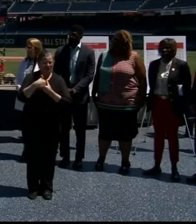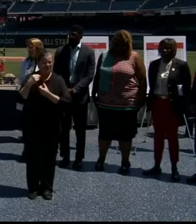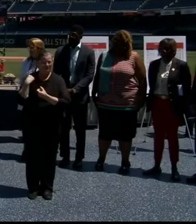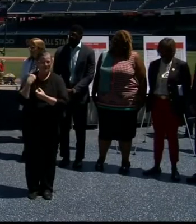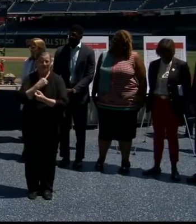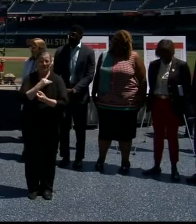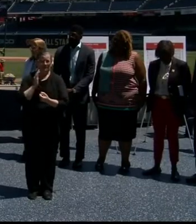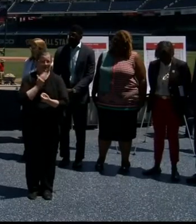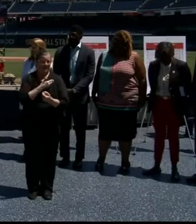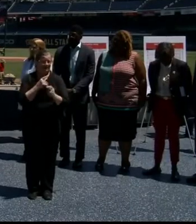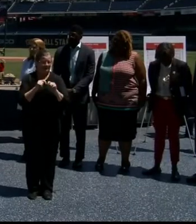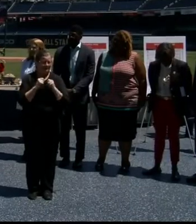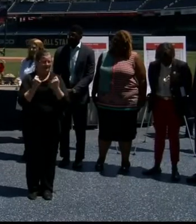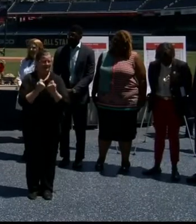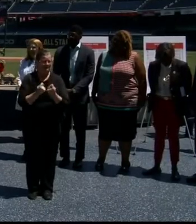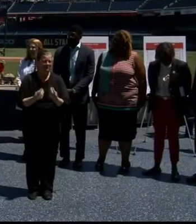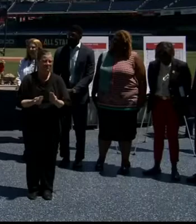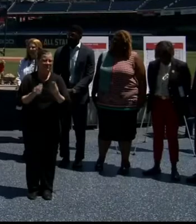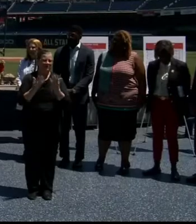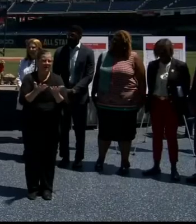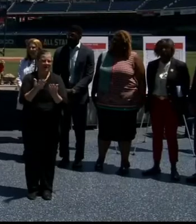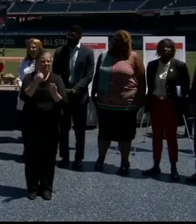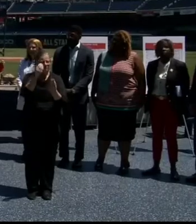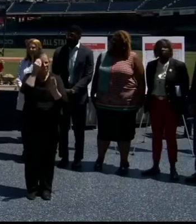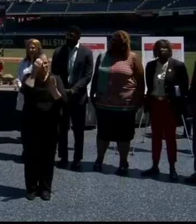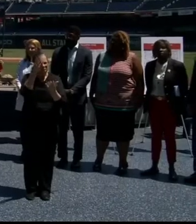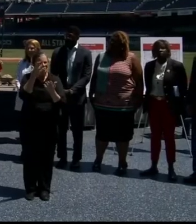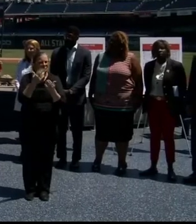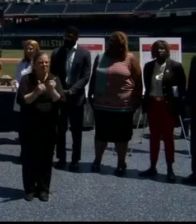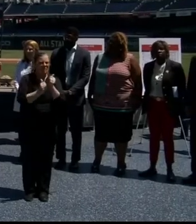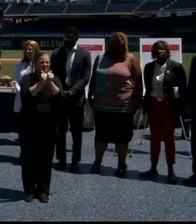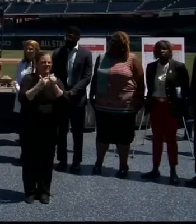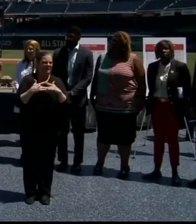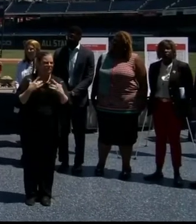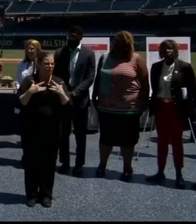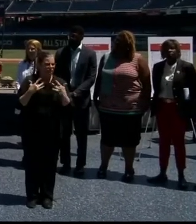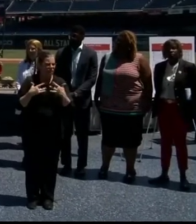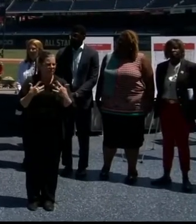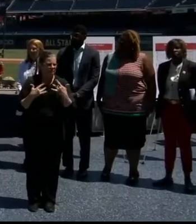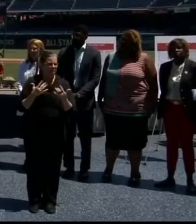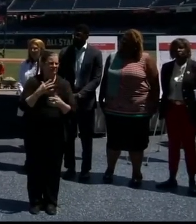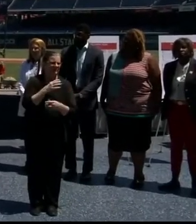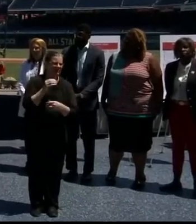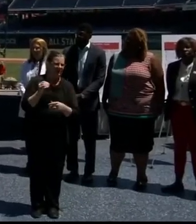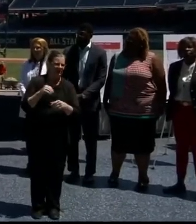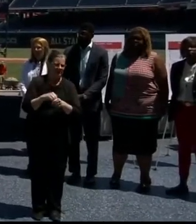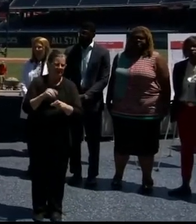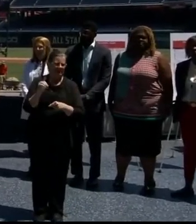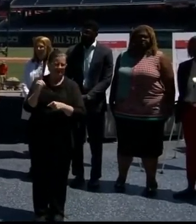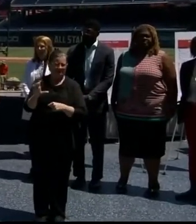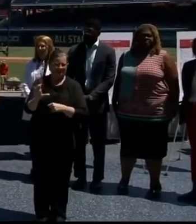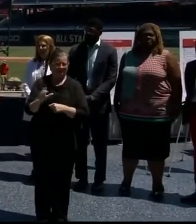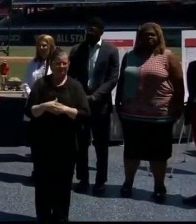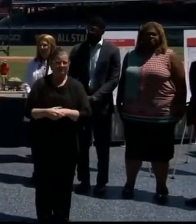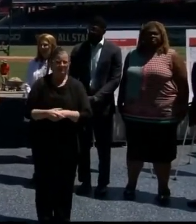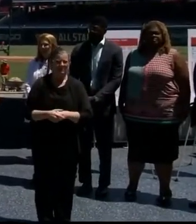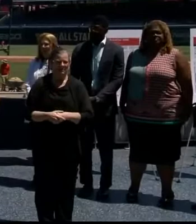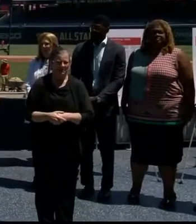RESIDENTS AND VISITORS AND ALL ATTENDEES OF THE ALL-STAR GAME ABOUT HOW OUR CITY IS PREPARING FOR A